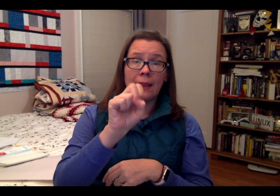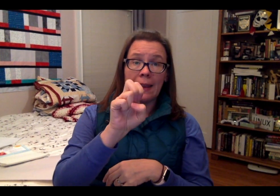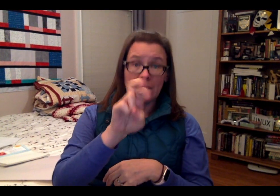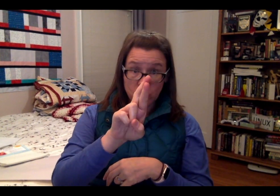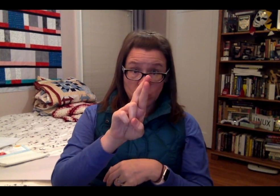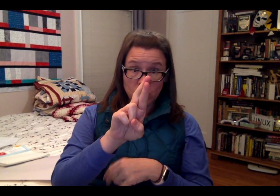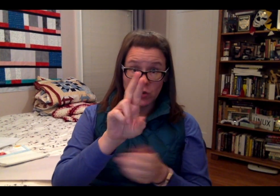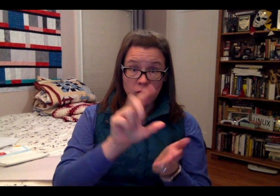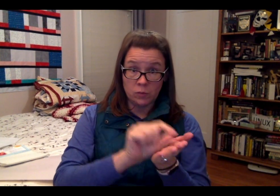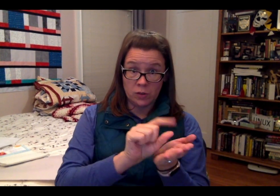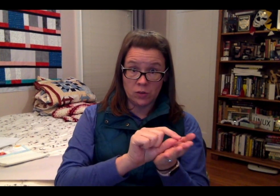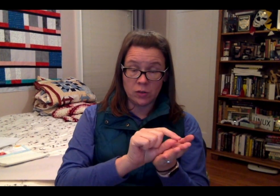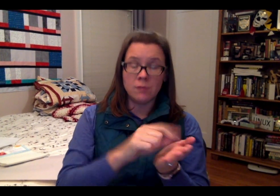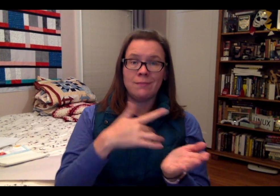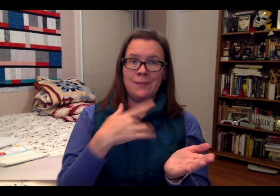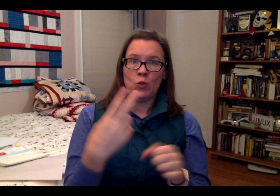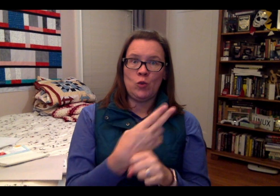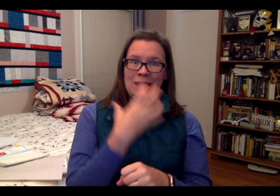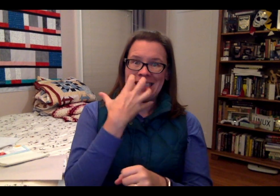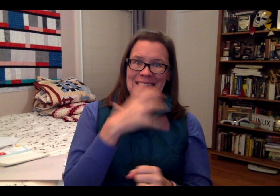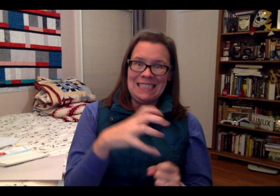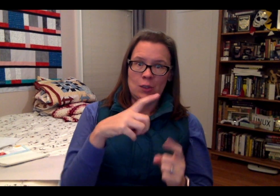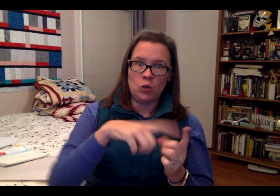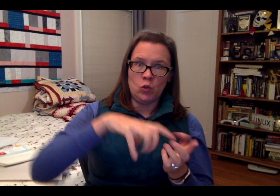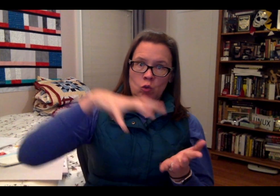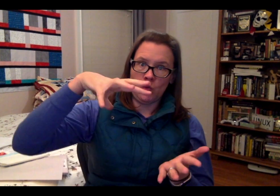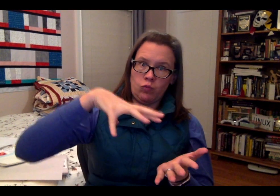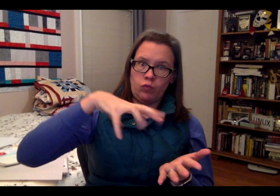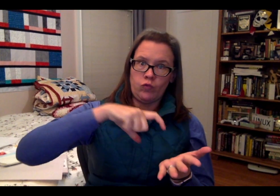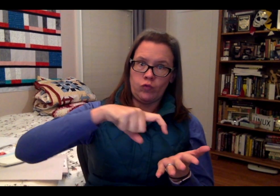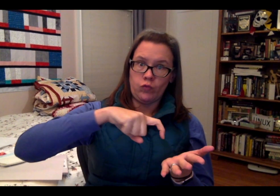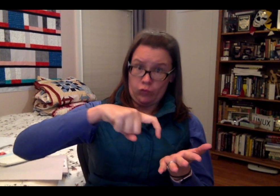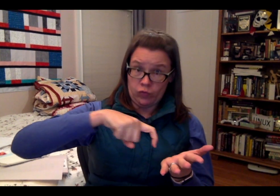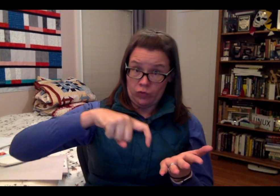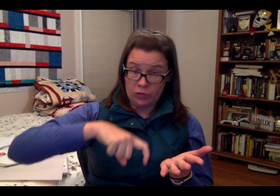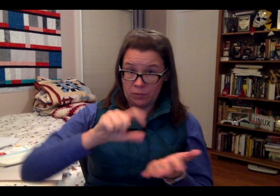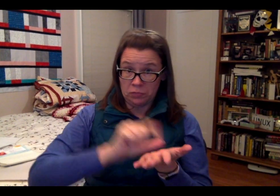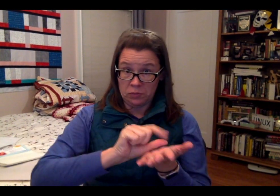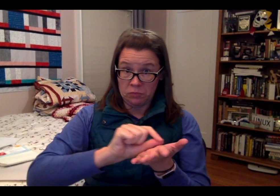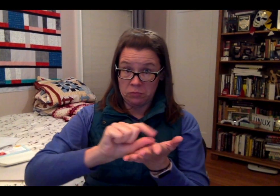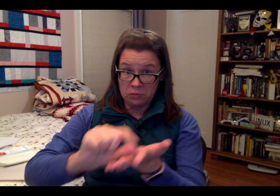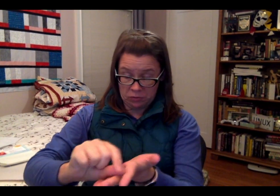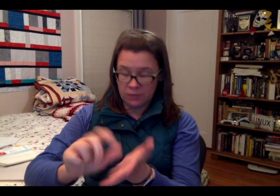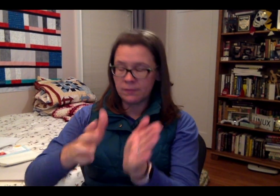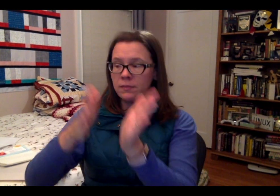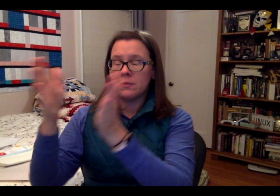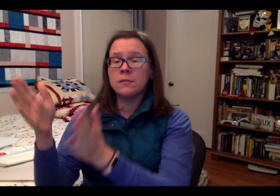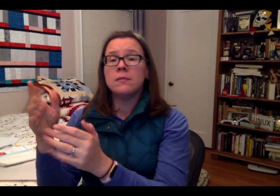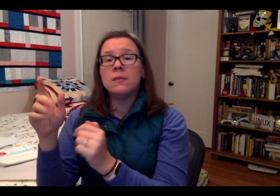home printers: there's, you know, laser printers that tends to use heat to seal the ink onto